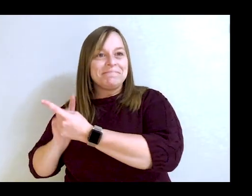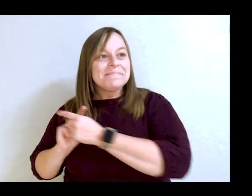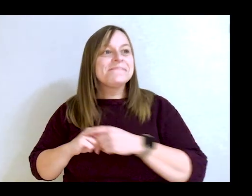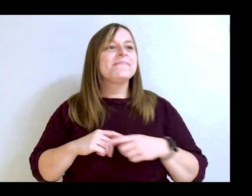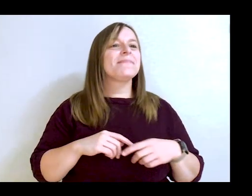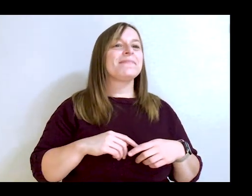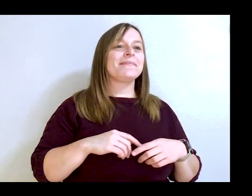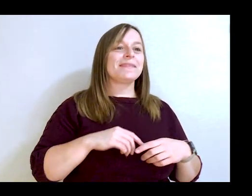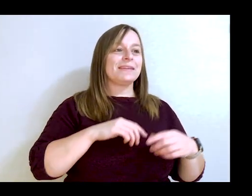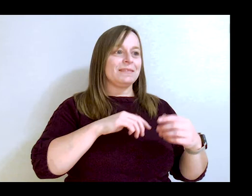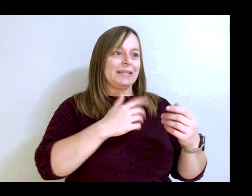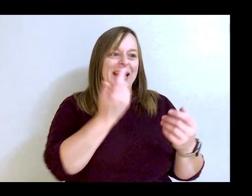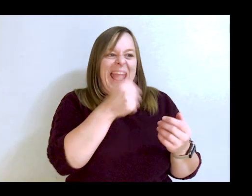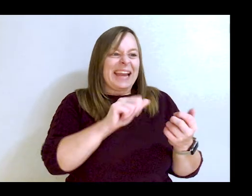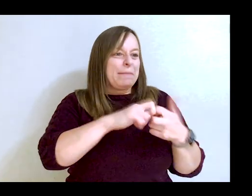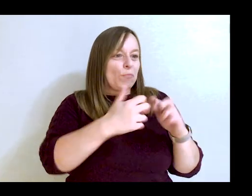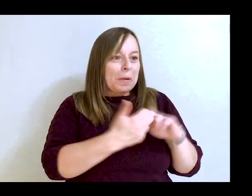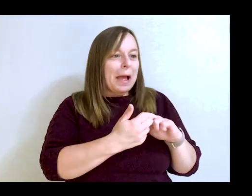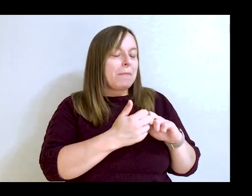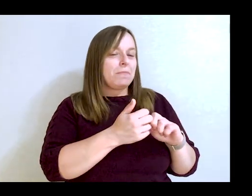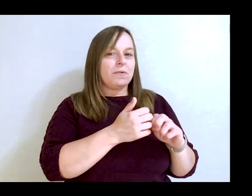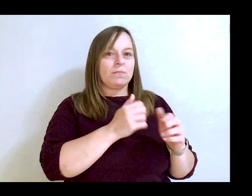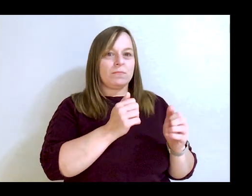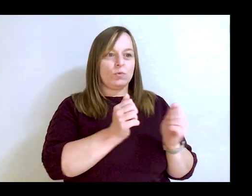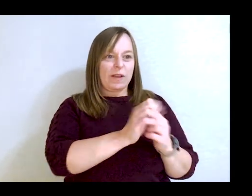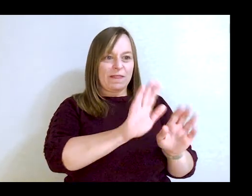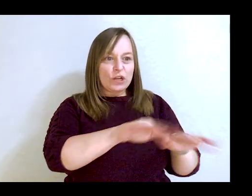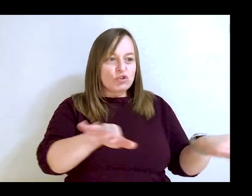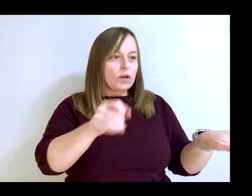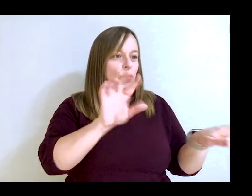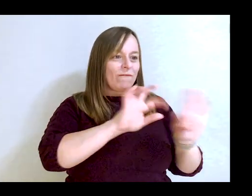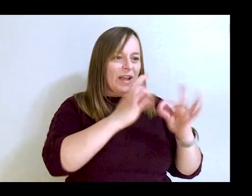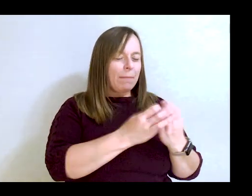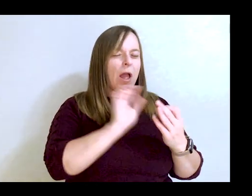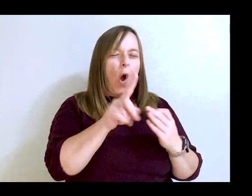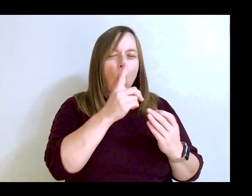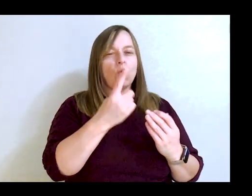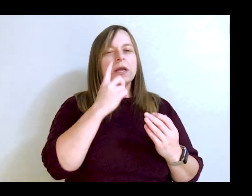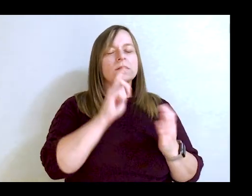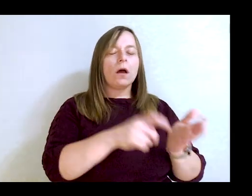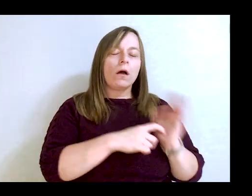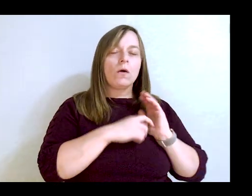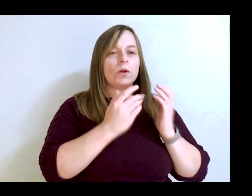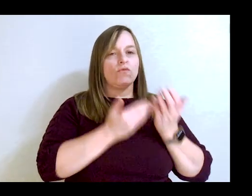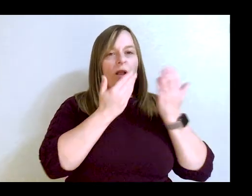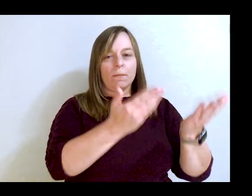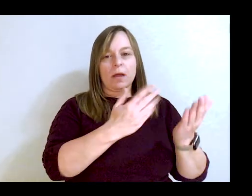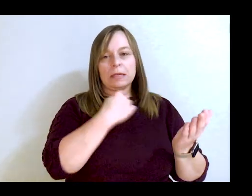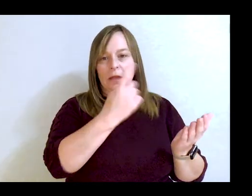that is encountering any problems, I always recommend. I always tell them